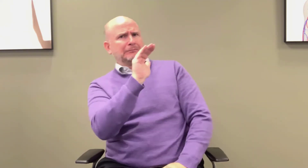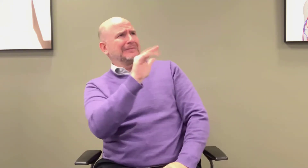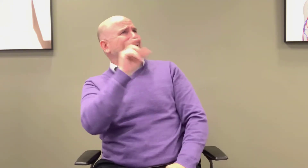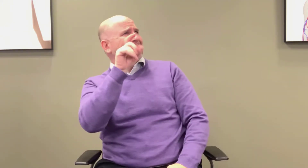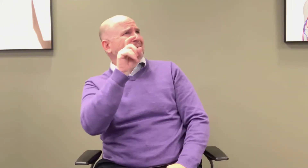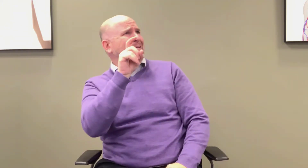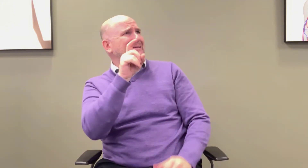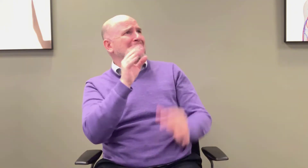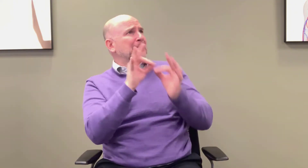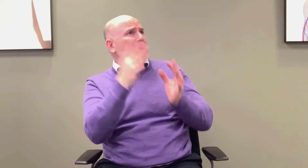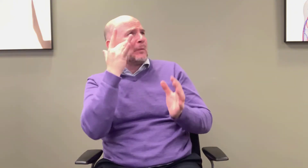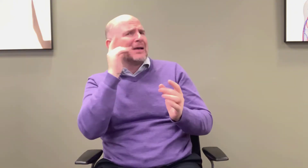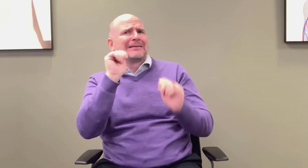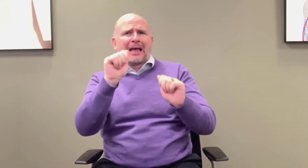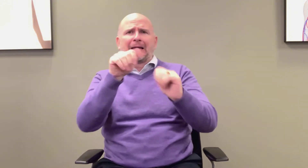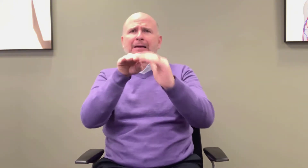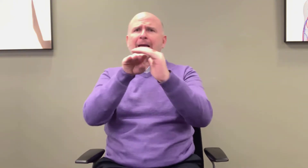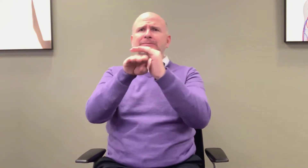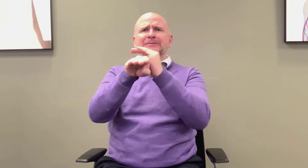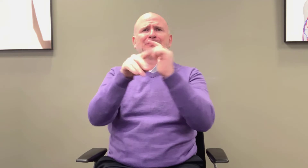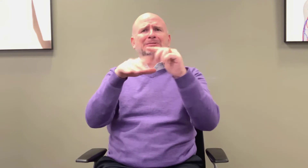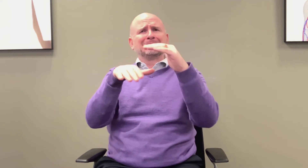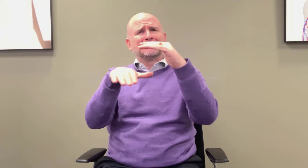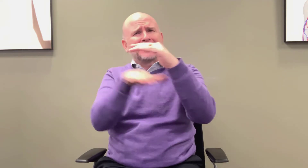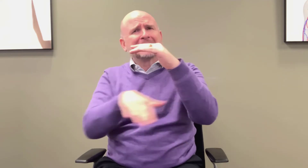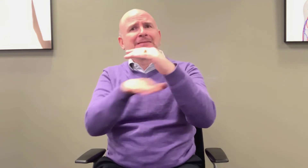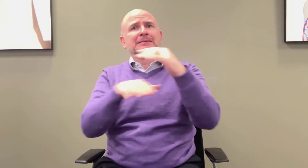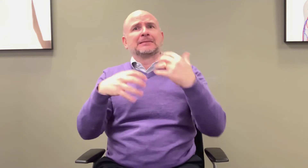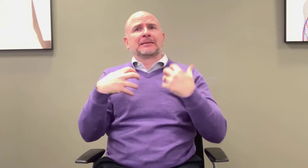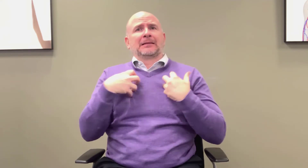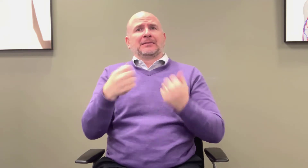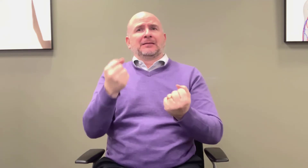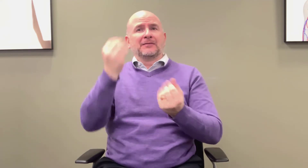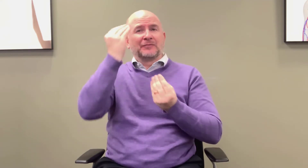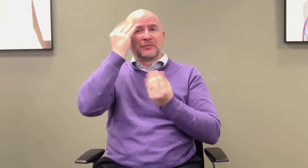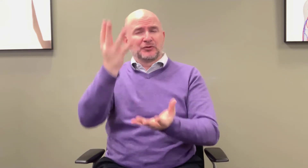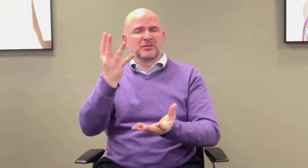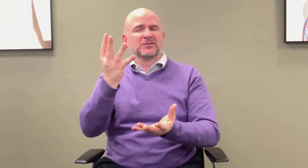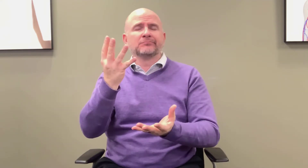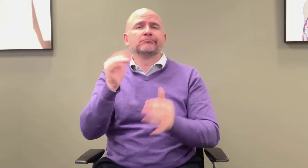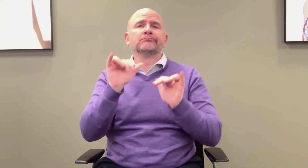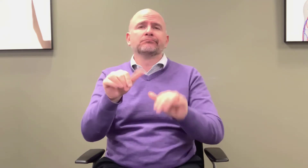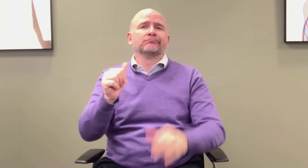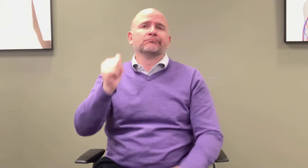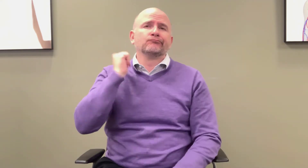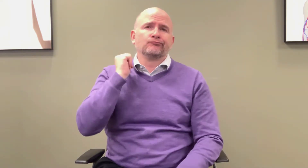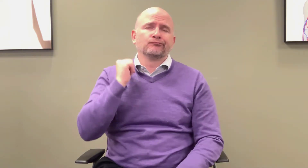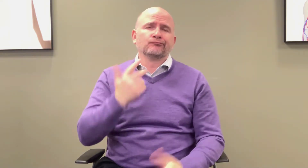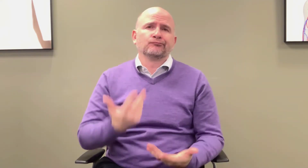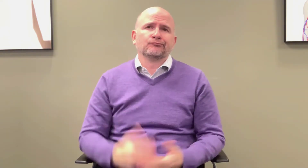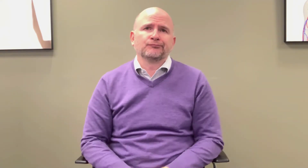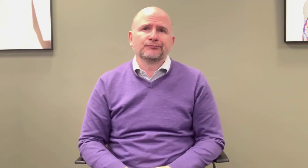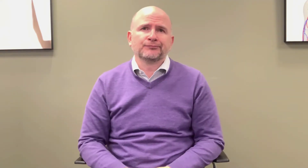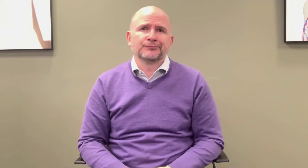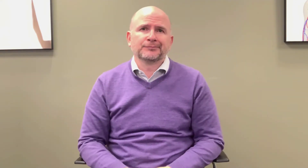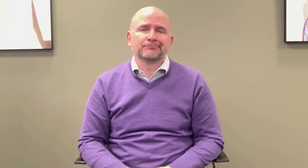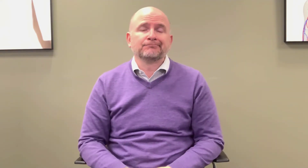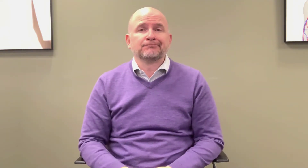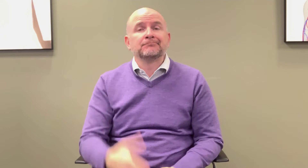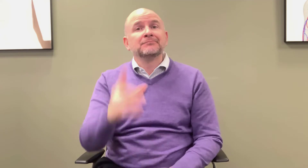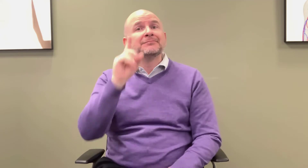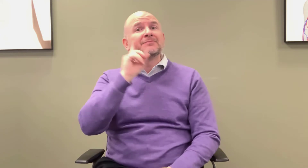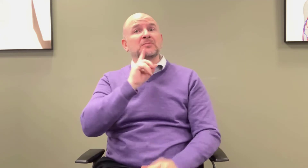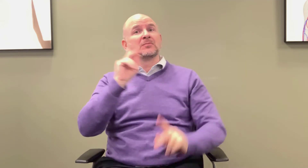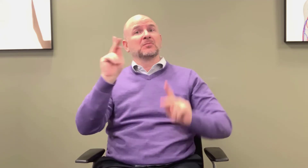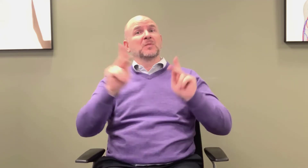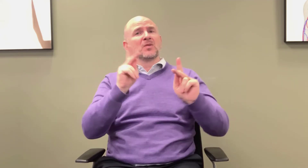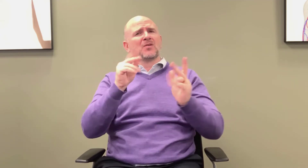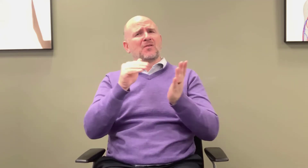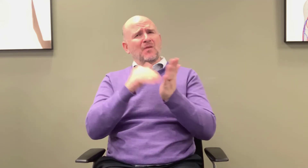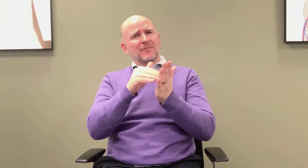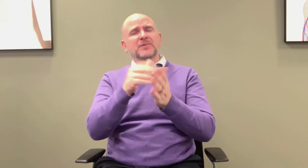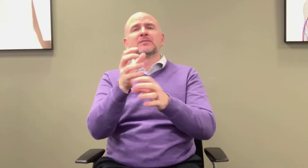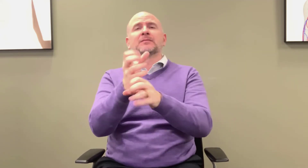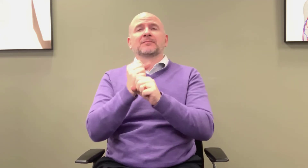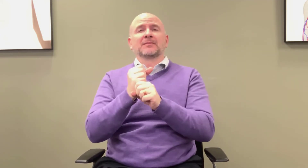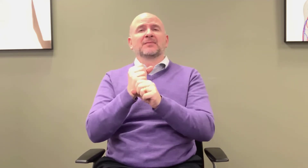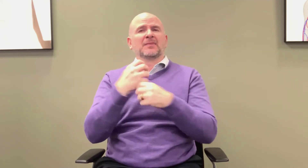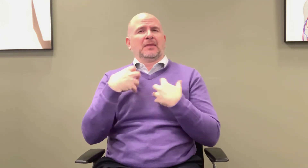clinics still deny this request. Therefore, people who are deaf often